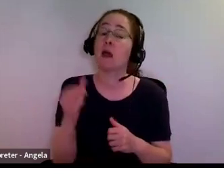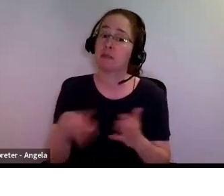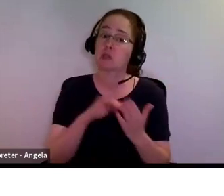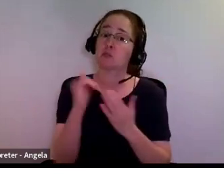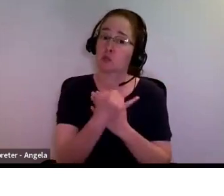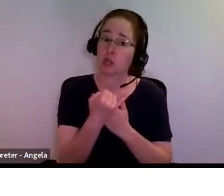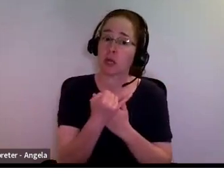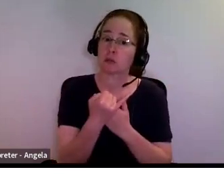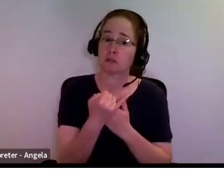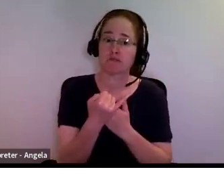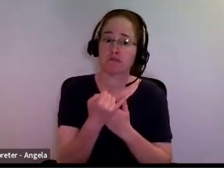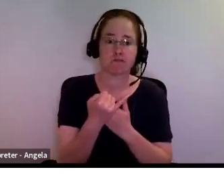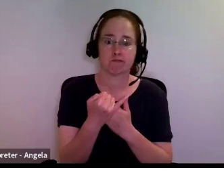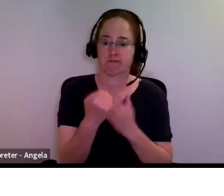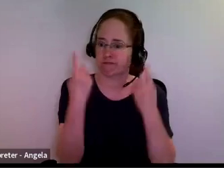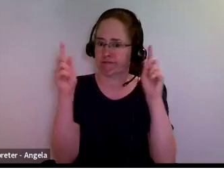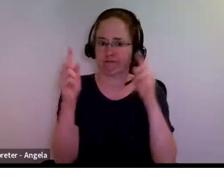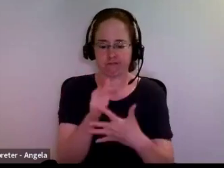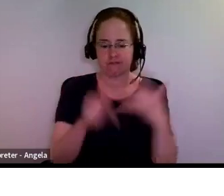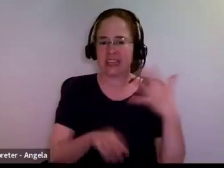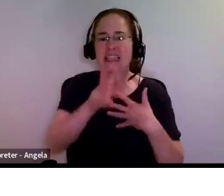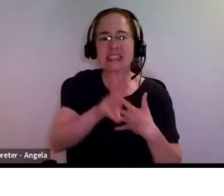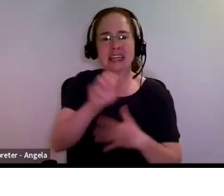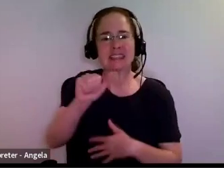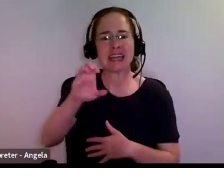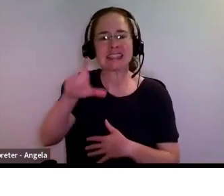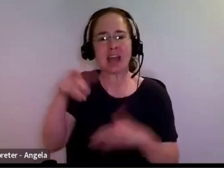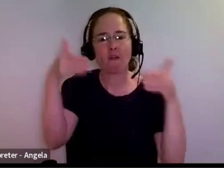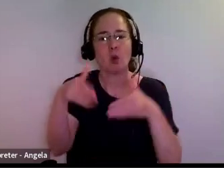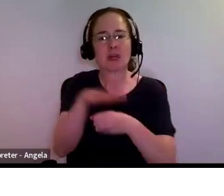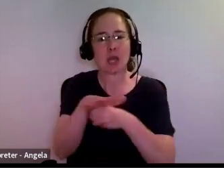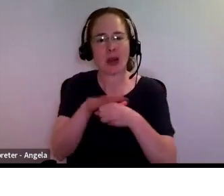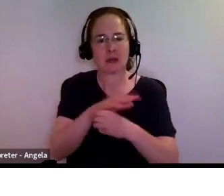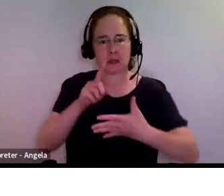across all six ACL focus areas. Those are pictured on your